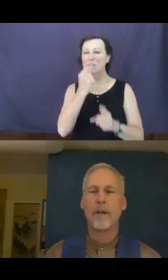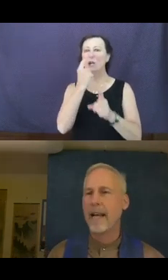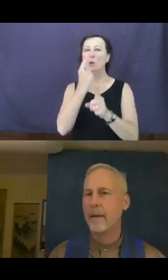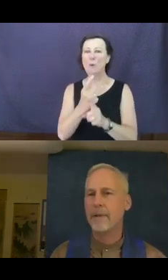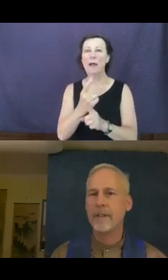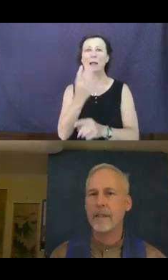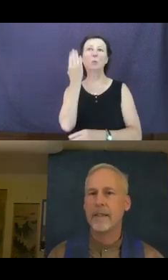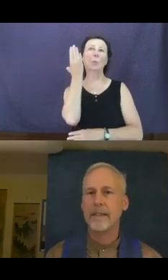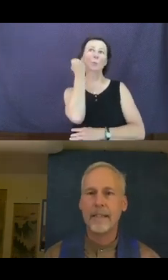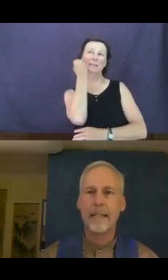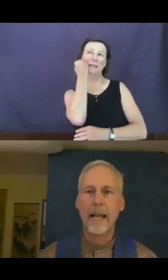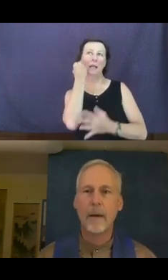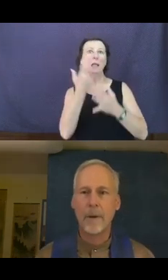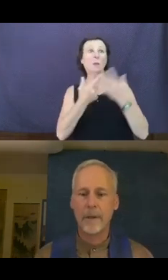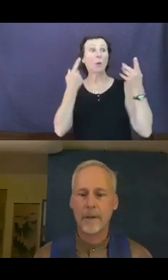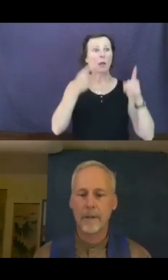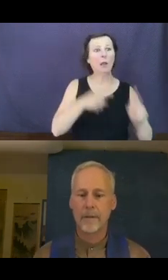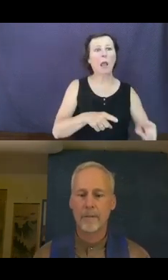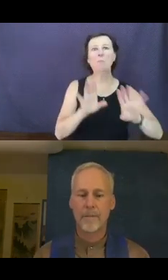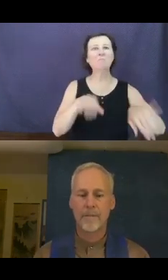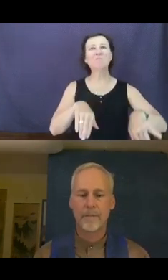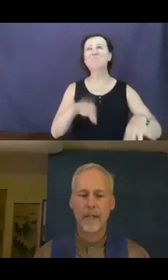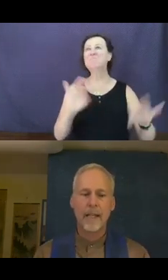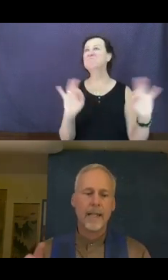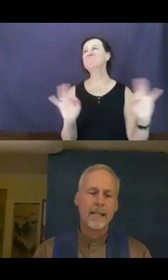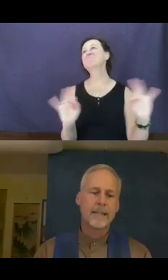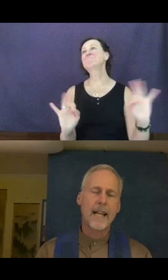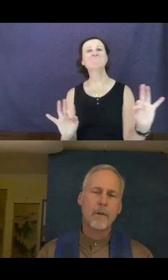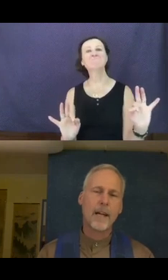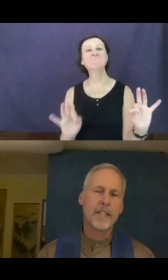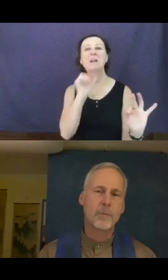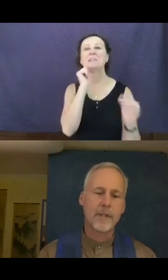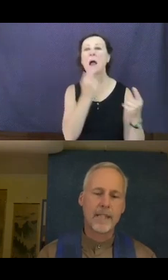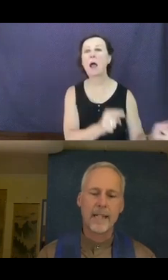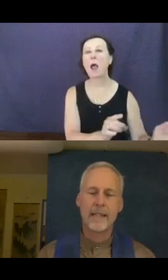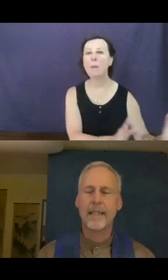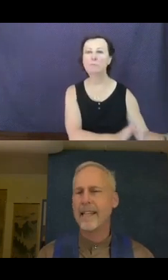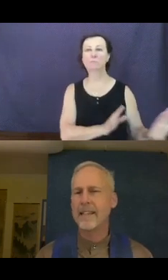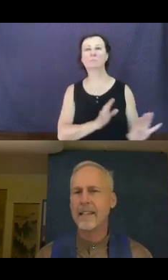happened, didn't happen. It's not right to pretend that it didn't